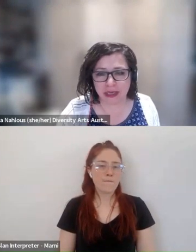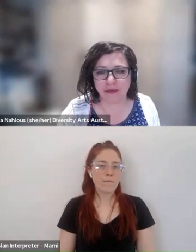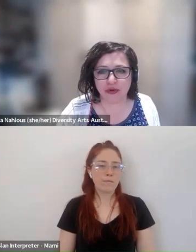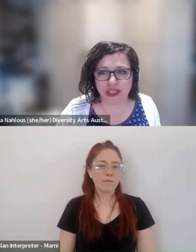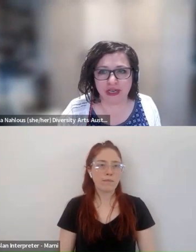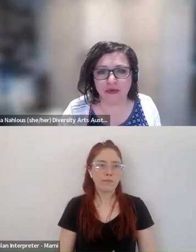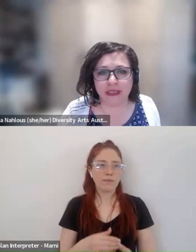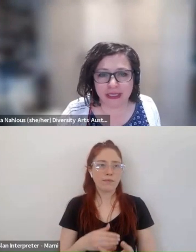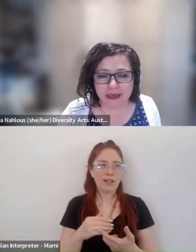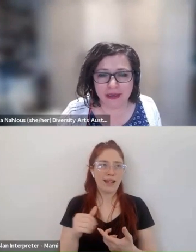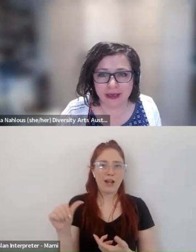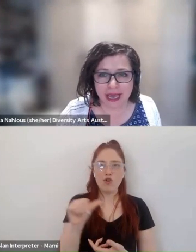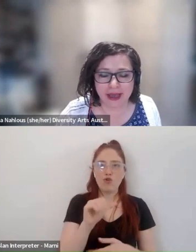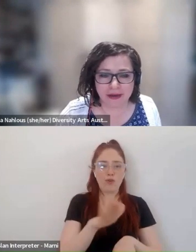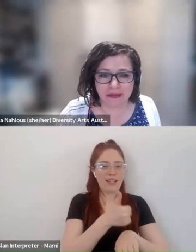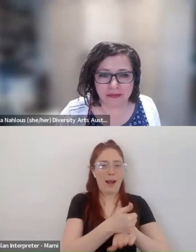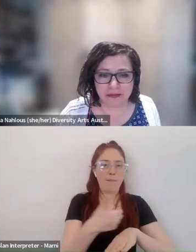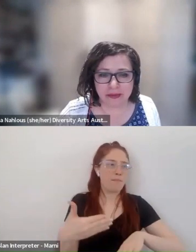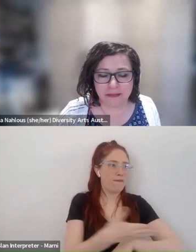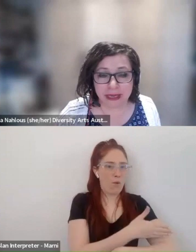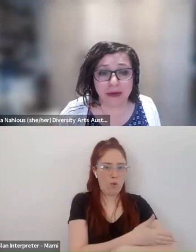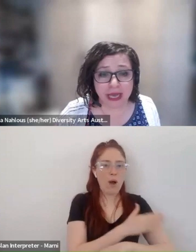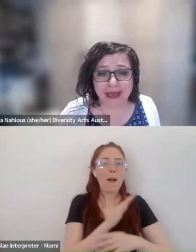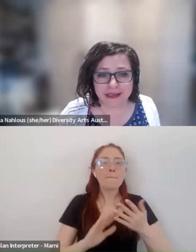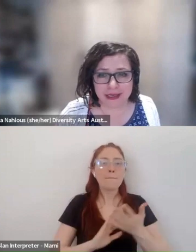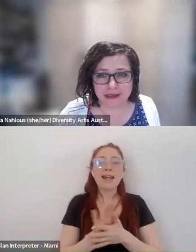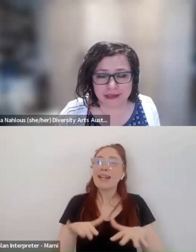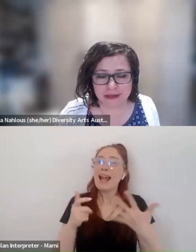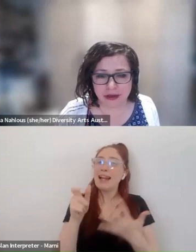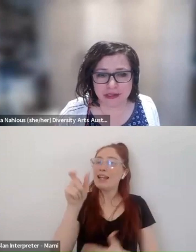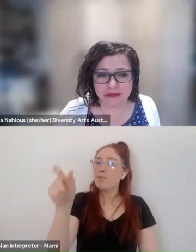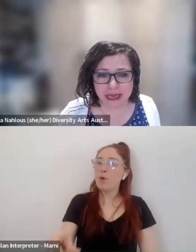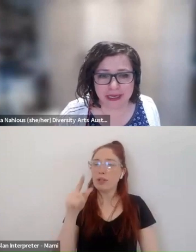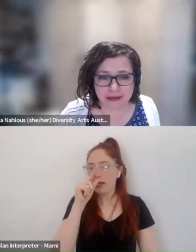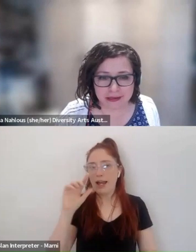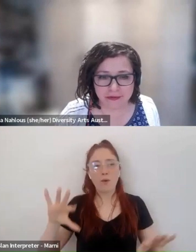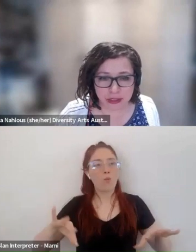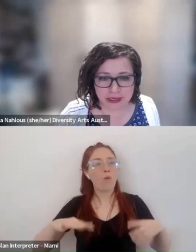people could genuinely be able to access those meetings fully